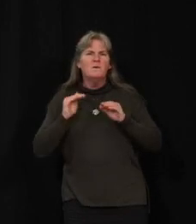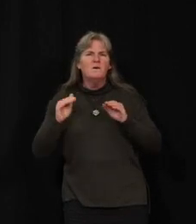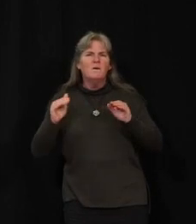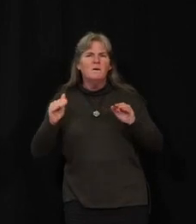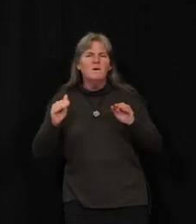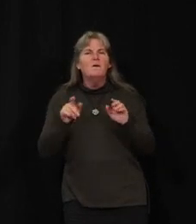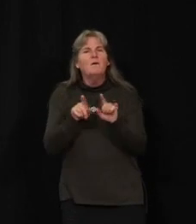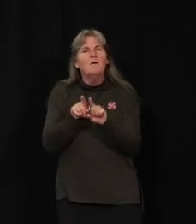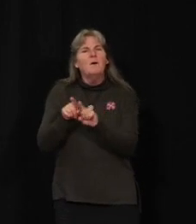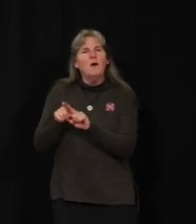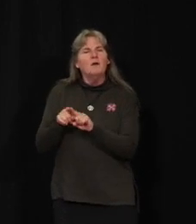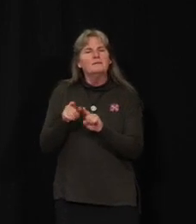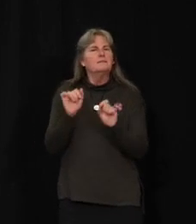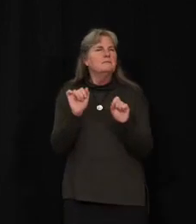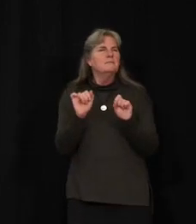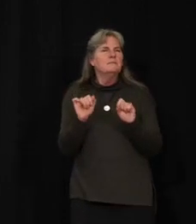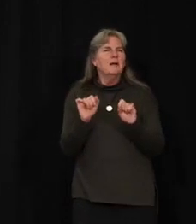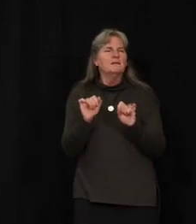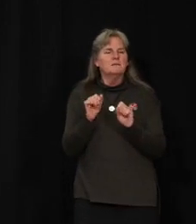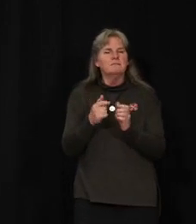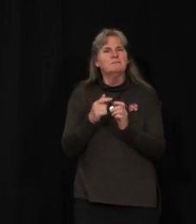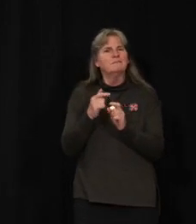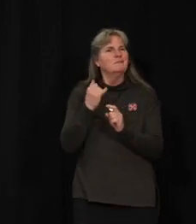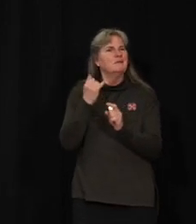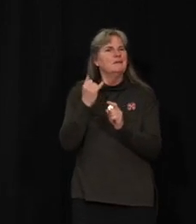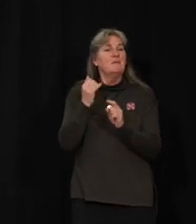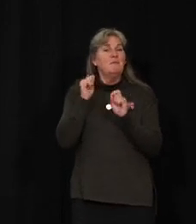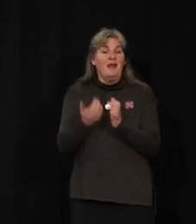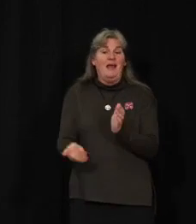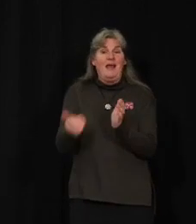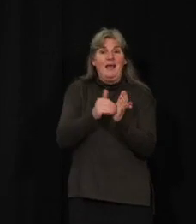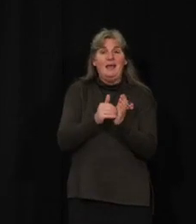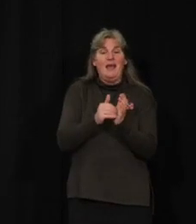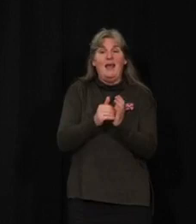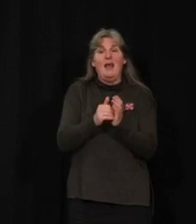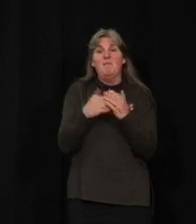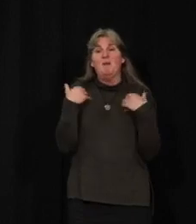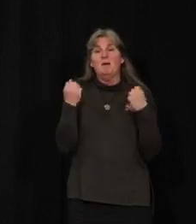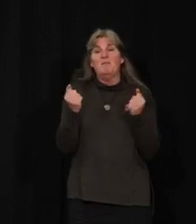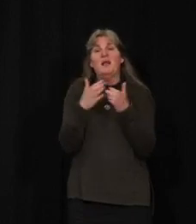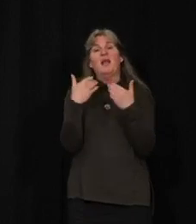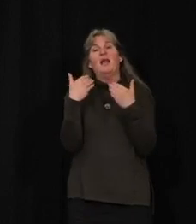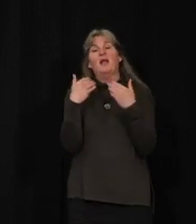to reintroduce certain public health measures if another wave